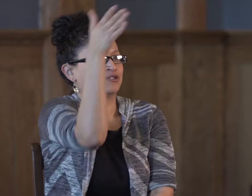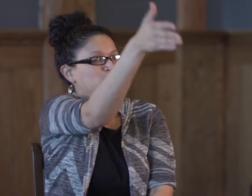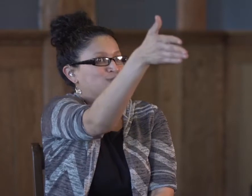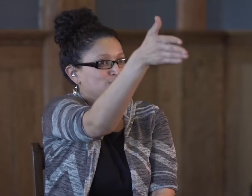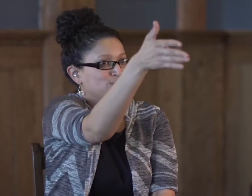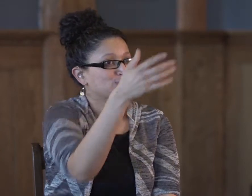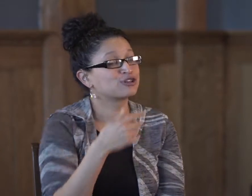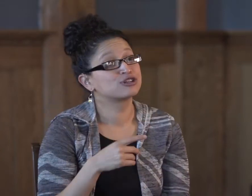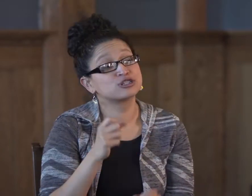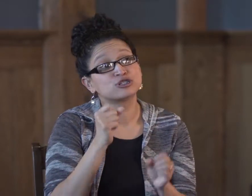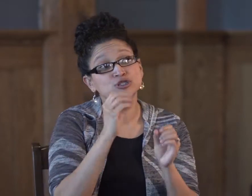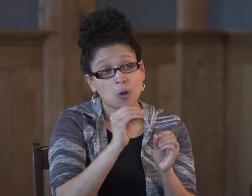and I would love to see that in the future.